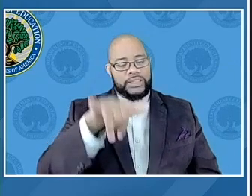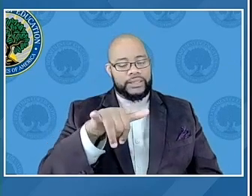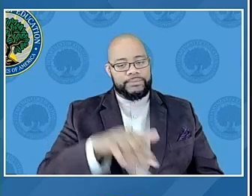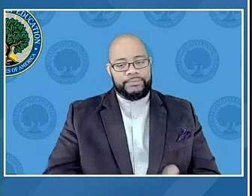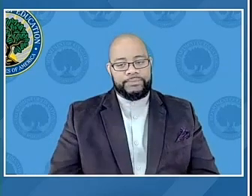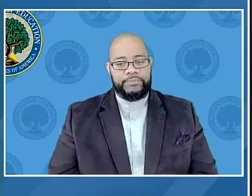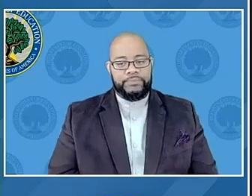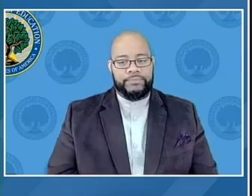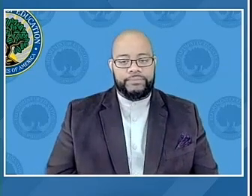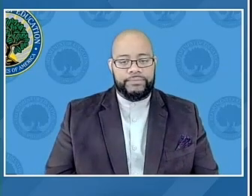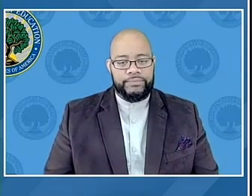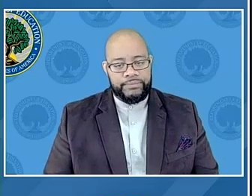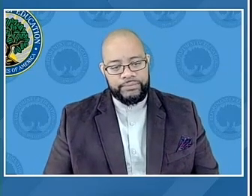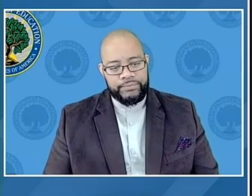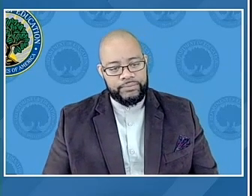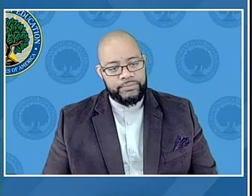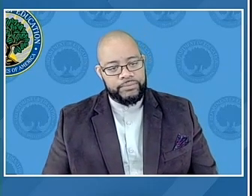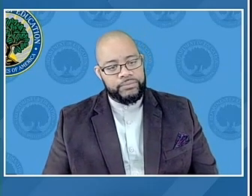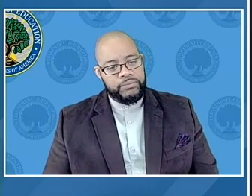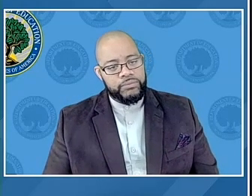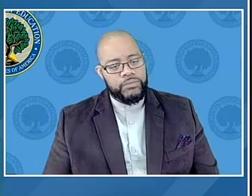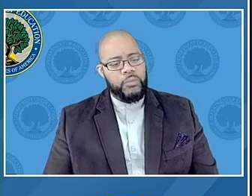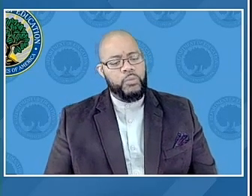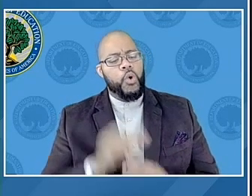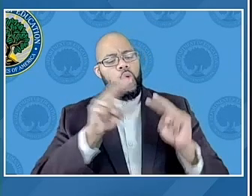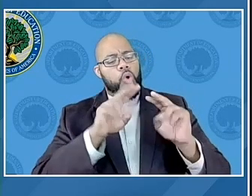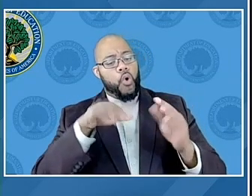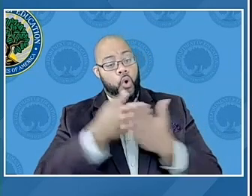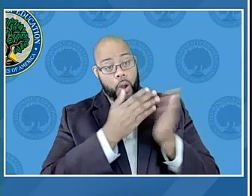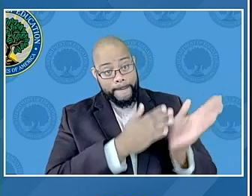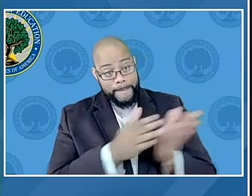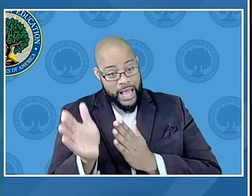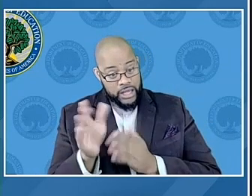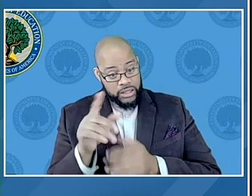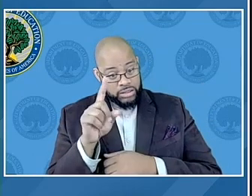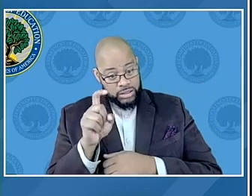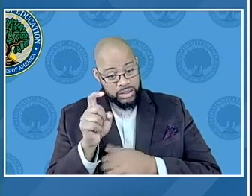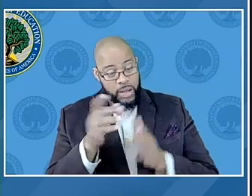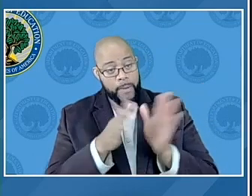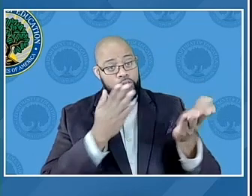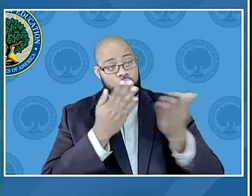Are we looking at all plans? Public Service Loan Forgiveness, Borrower